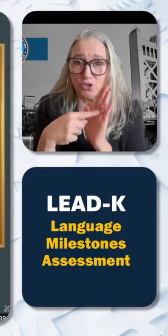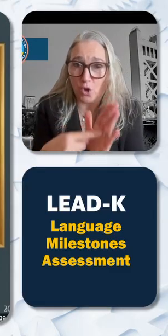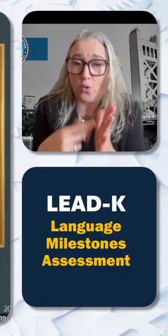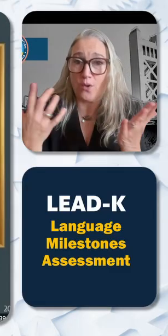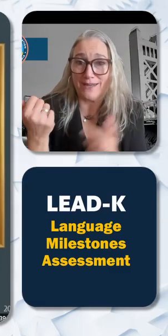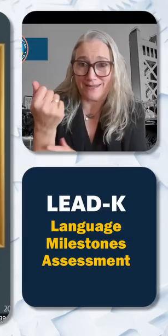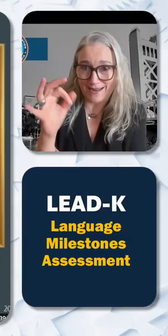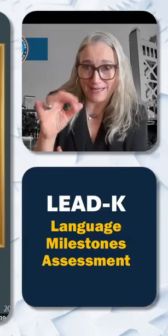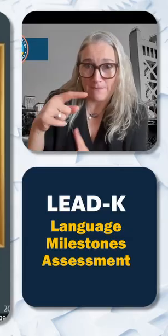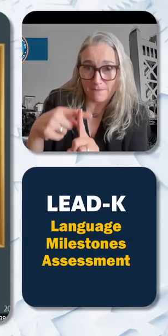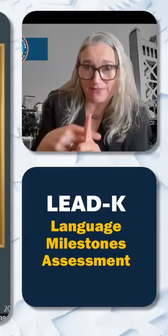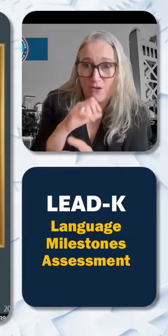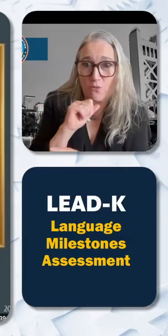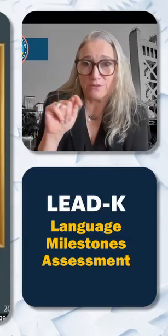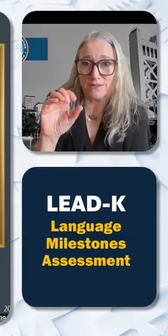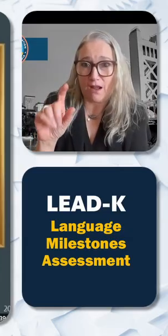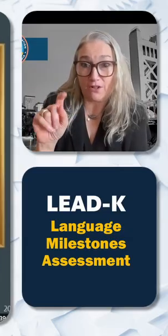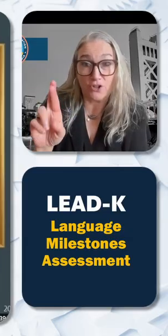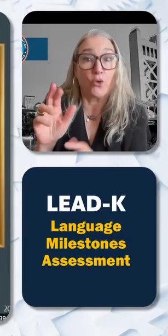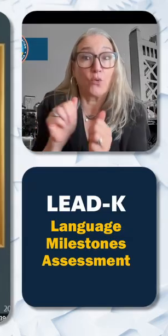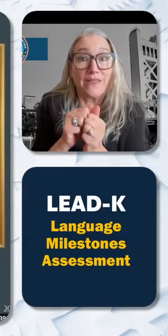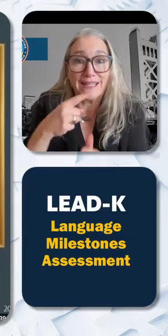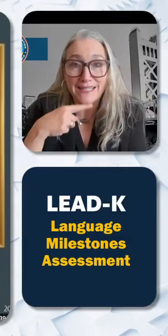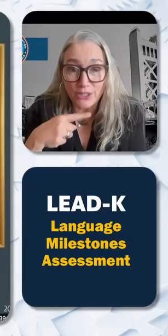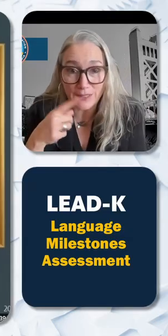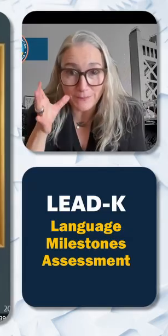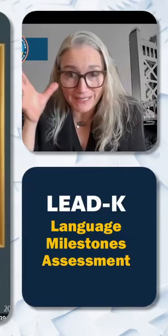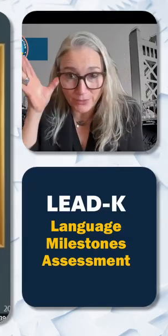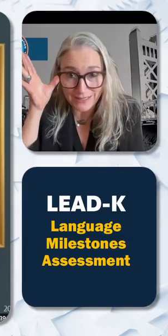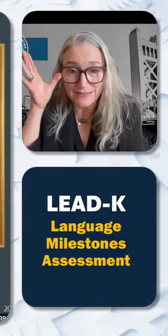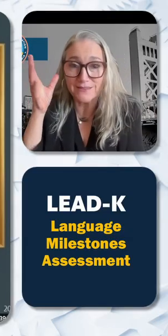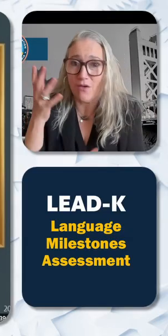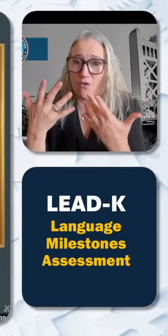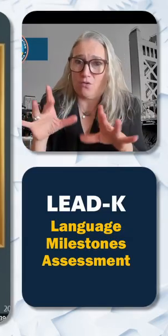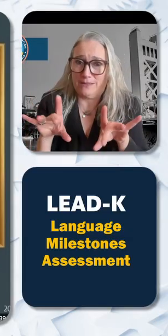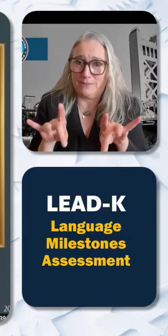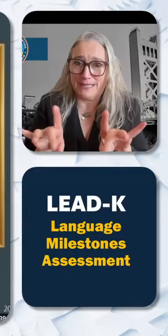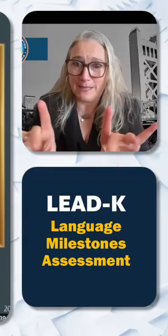but I'm just going to show you one moment of it to show you what a 19-month-old toddler